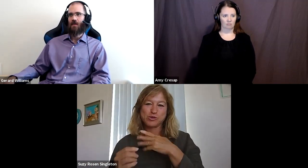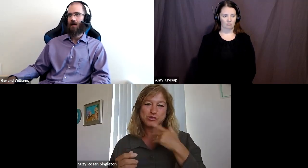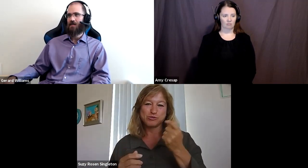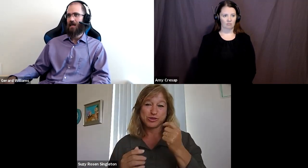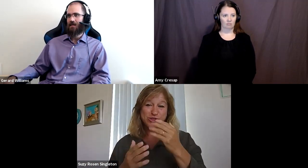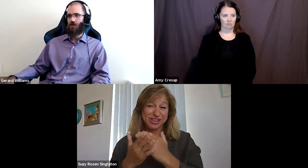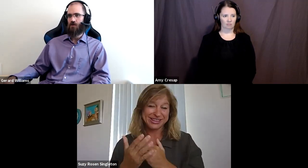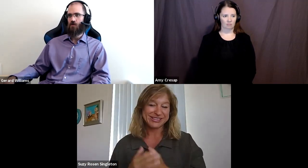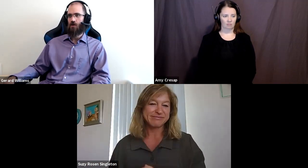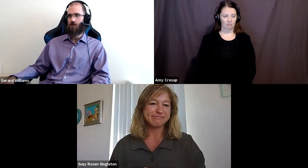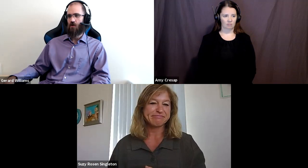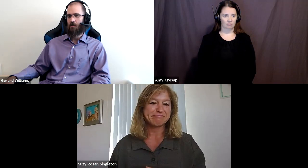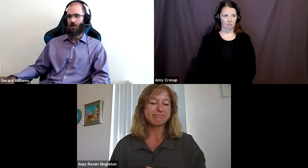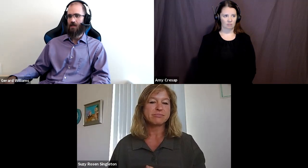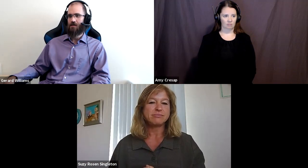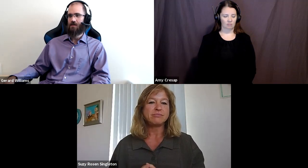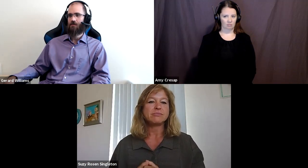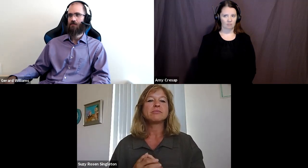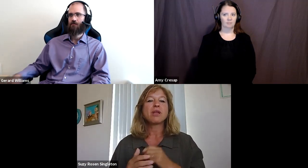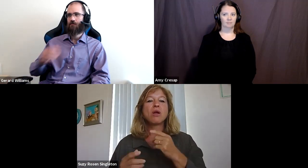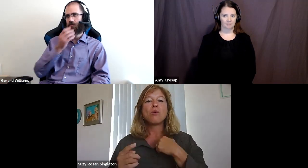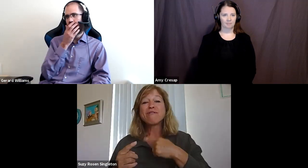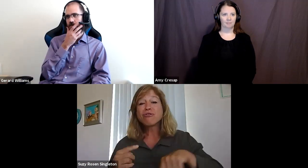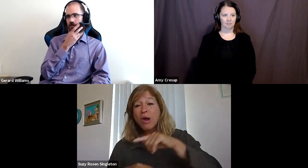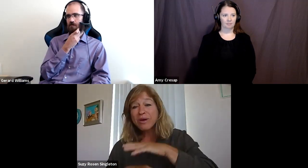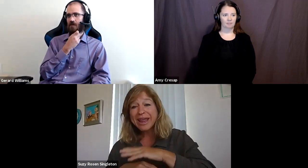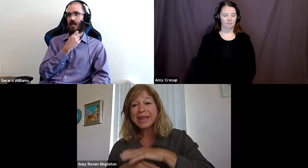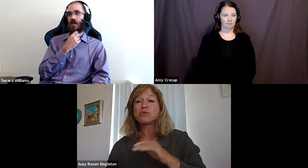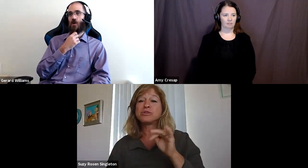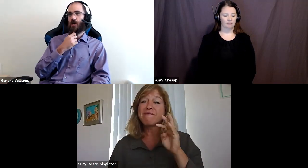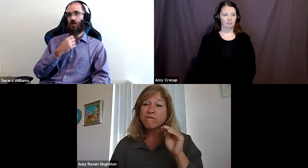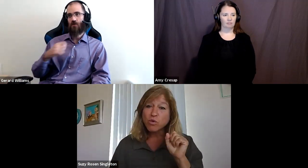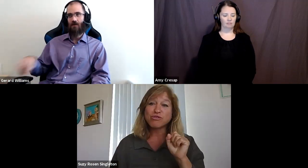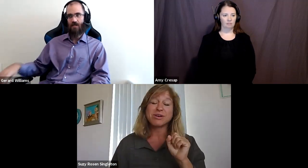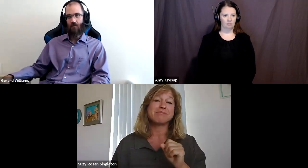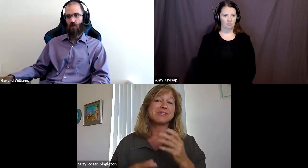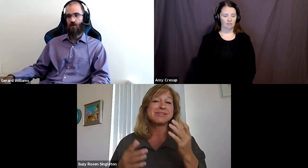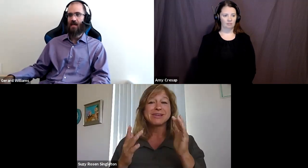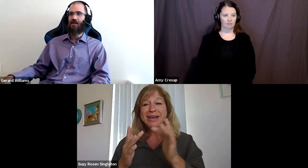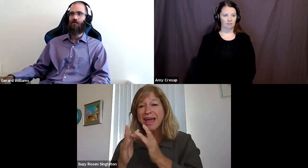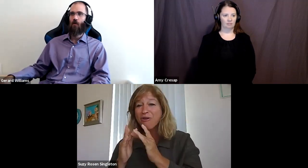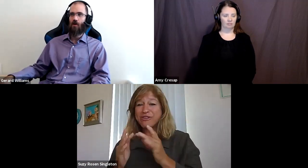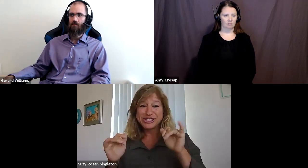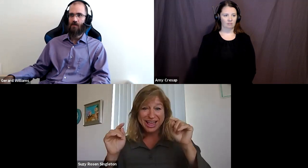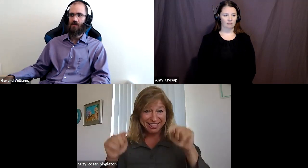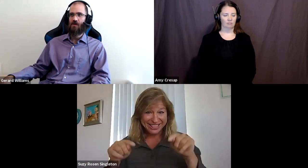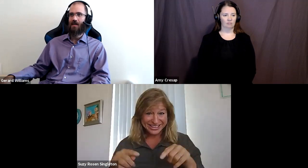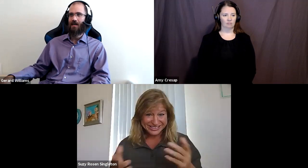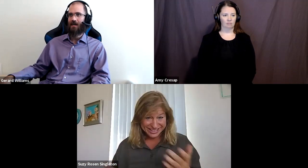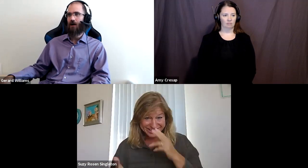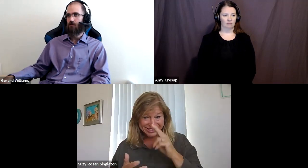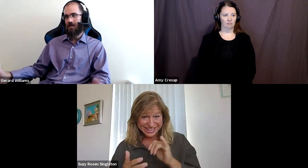happy to add you to our subscriber list. We host roundtables and forums outed reach,